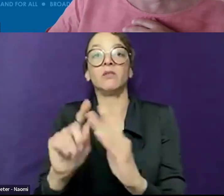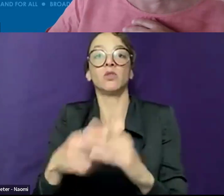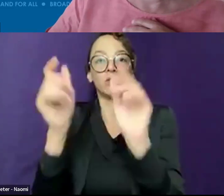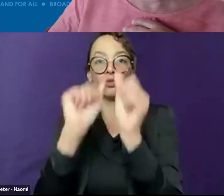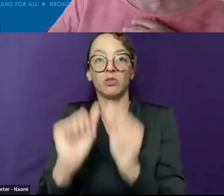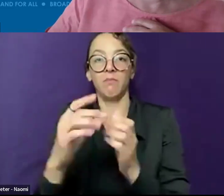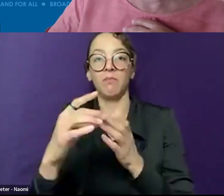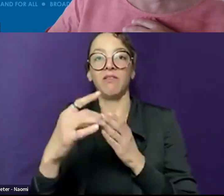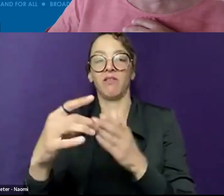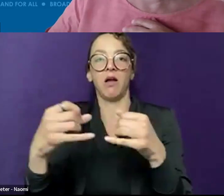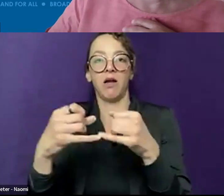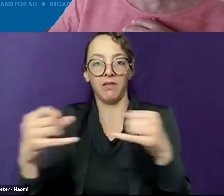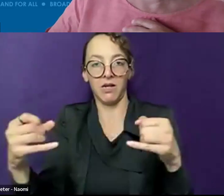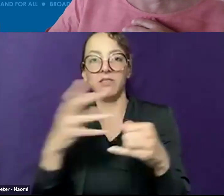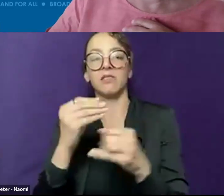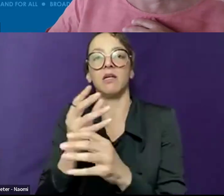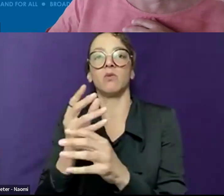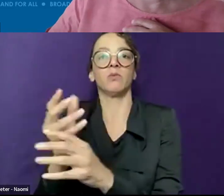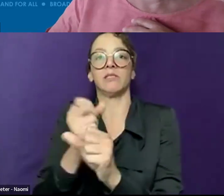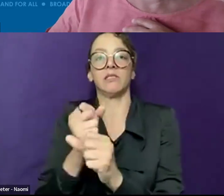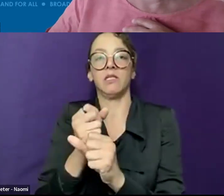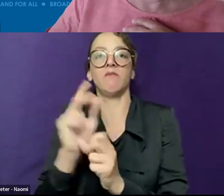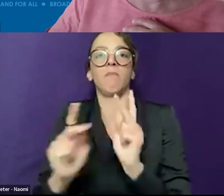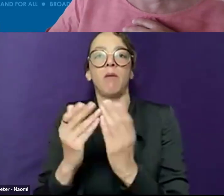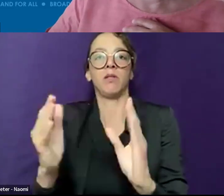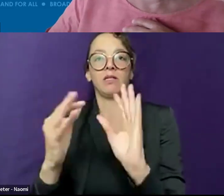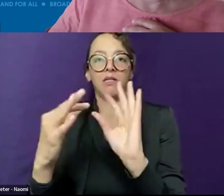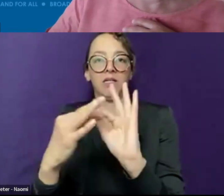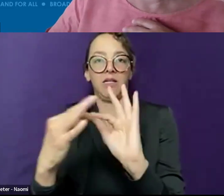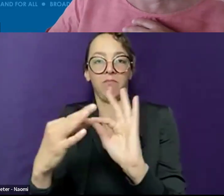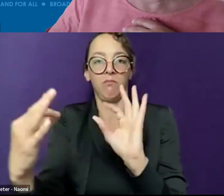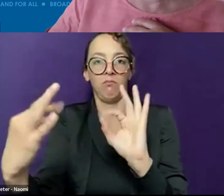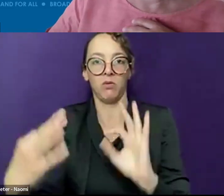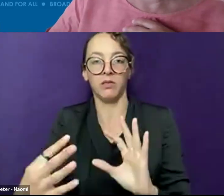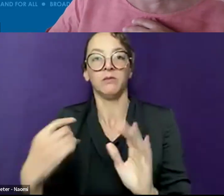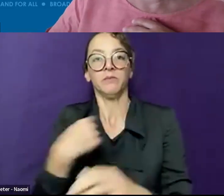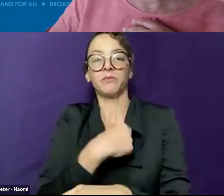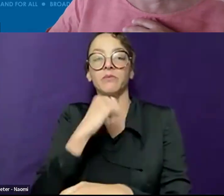input on that. We're not locking ourselves into percentages beyond what we mentioned in